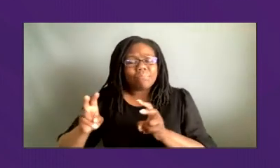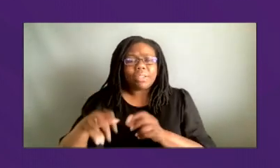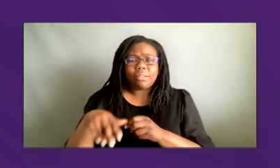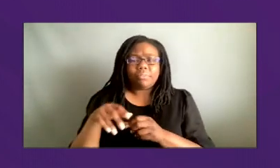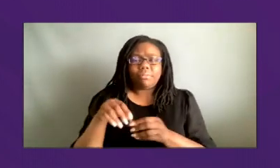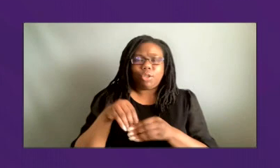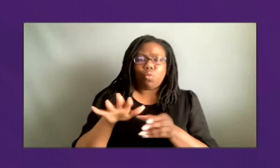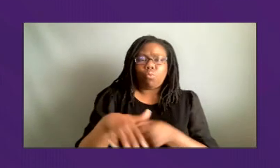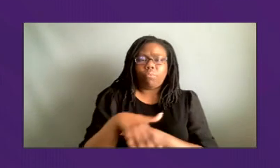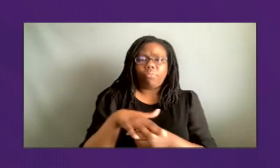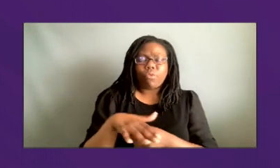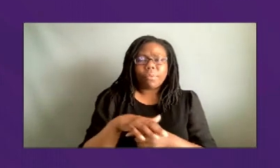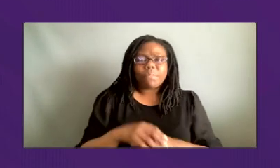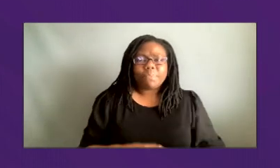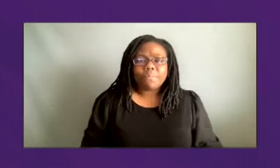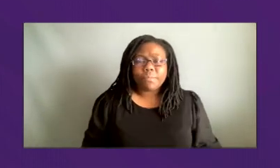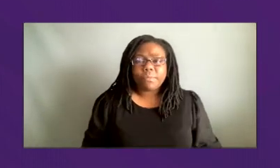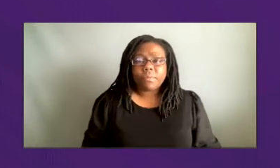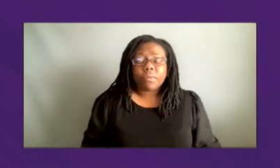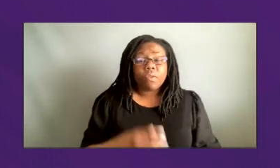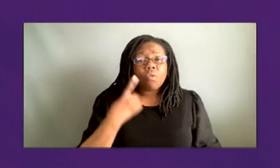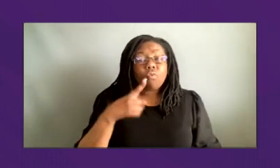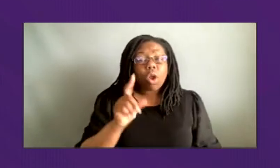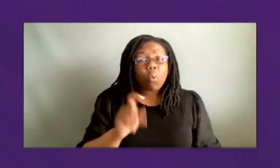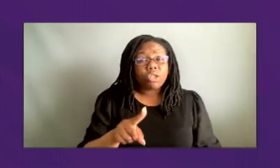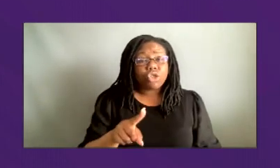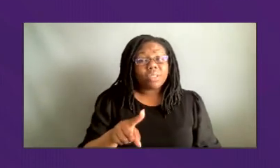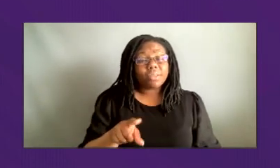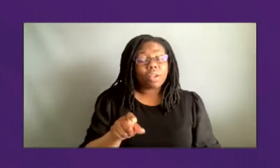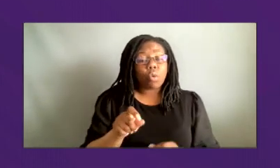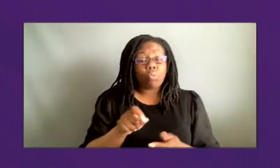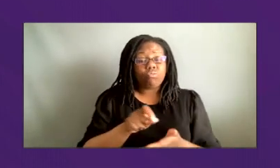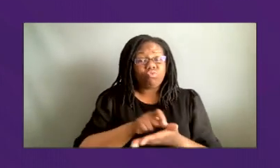write them like a hook and make them open-ended. Those are the what are the most eye-catching?